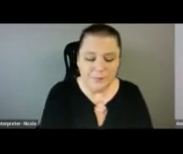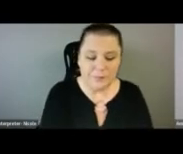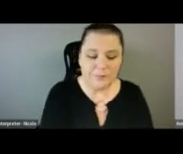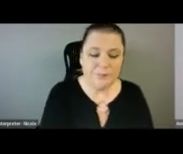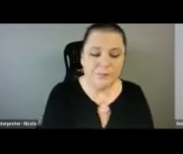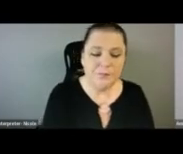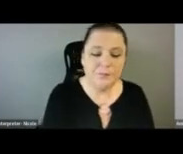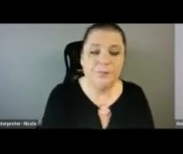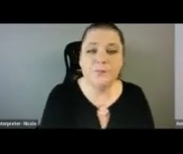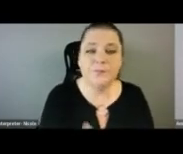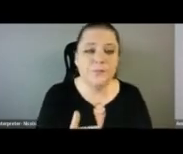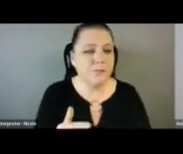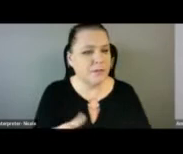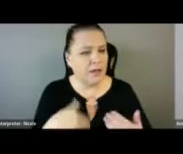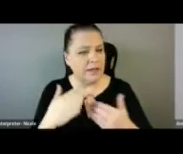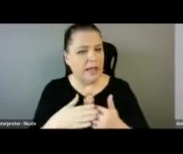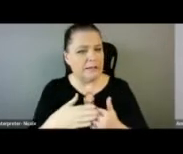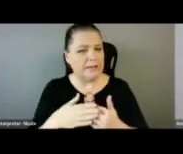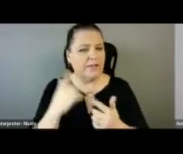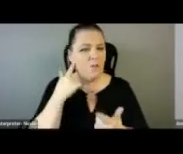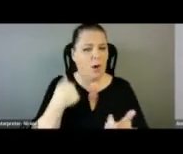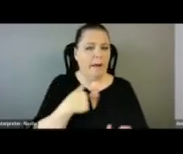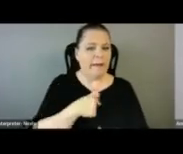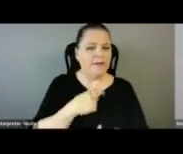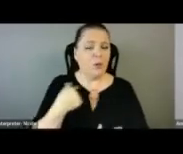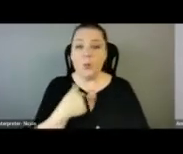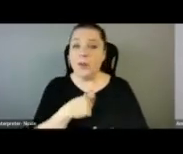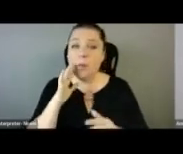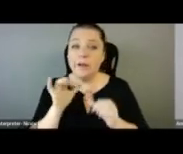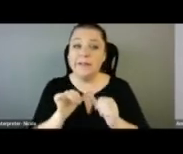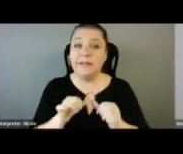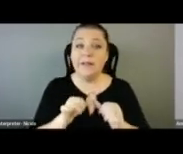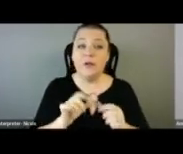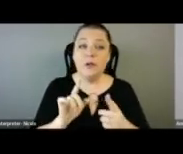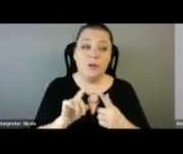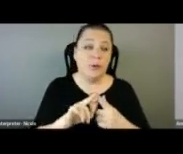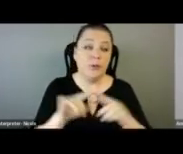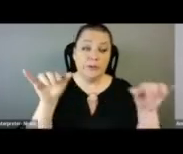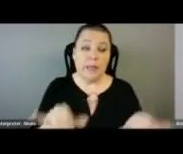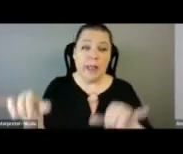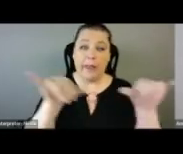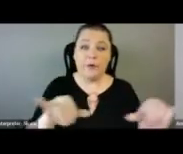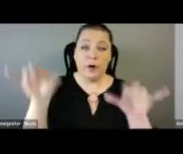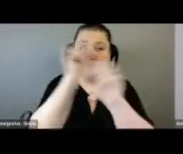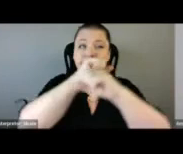next steps for us. We are going to continue to standardize and visualize our recovery data